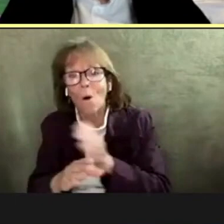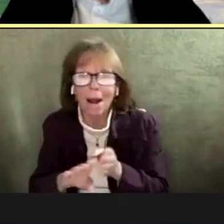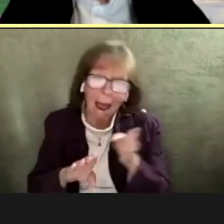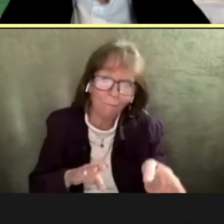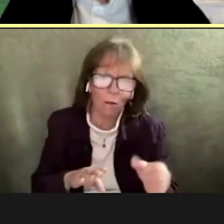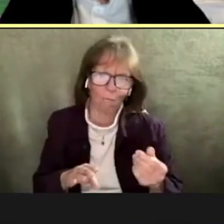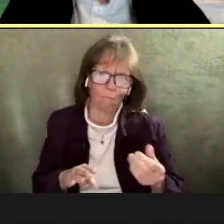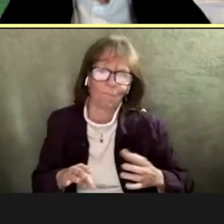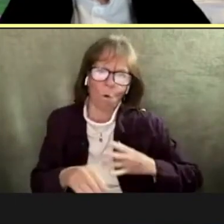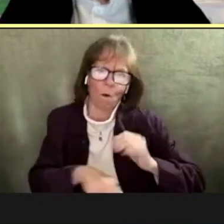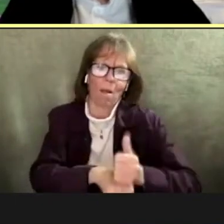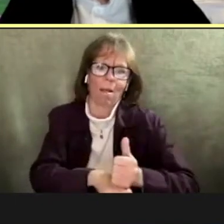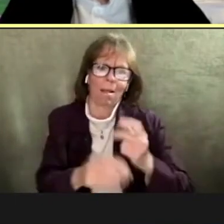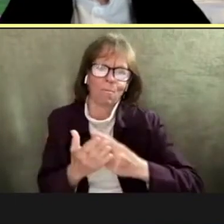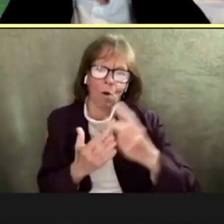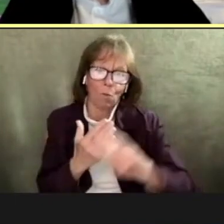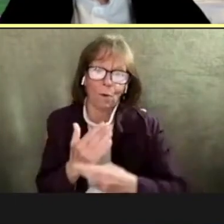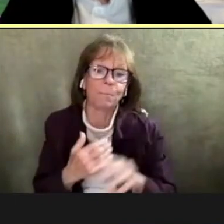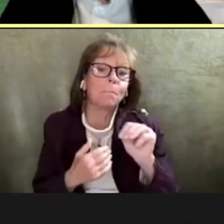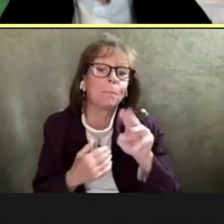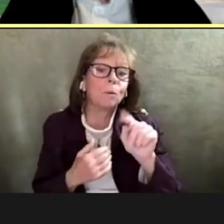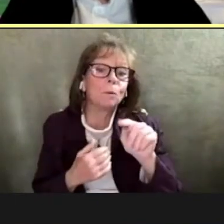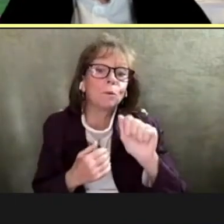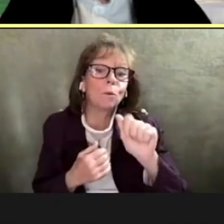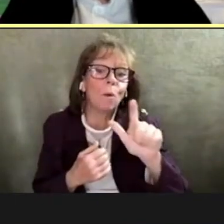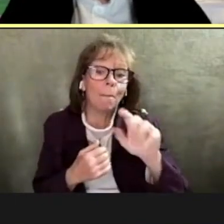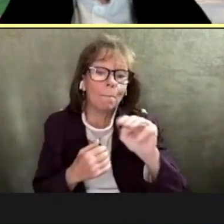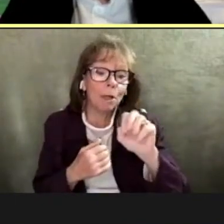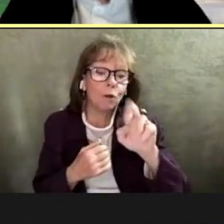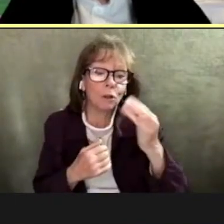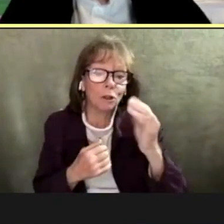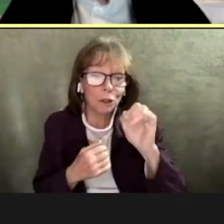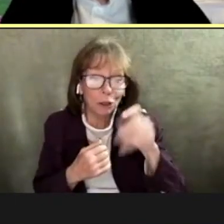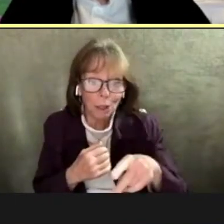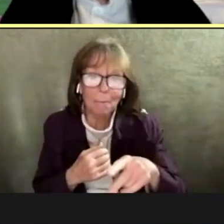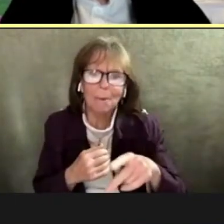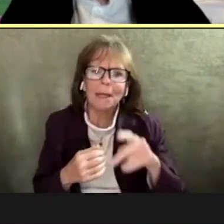The mutual mentorship model is flexible and celebrates interdependence.